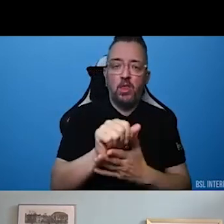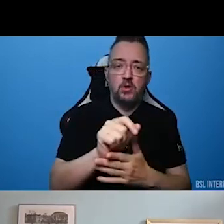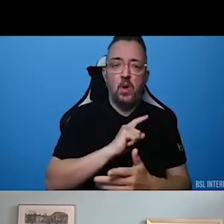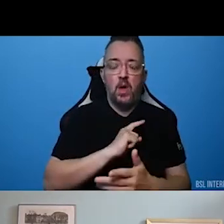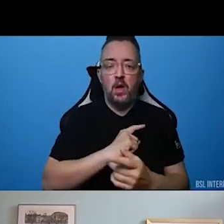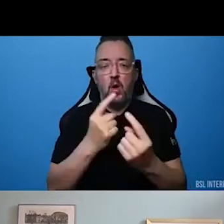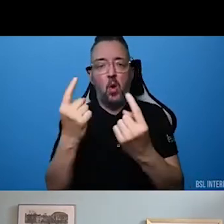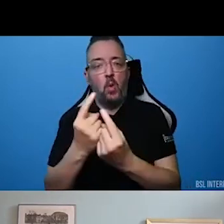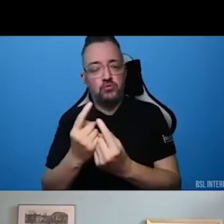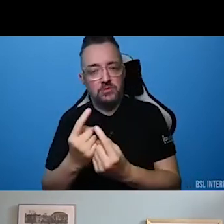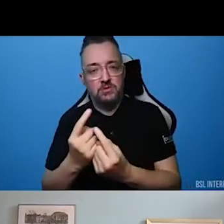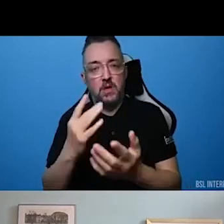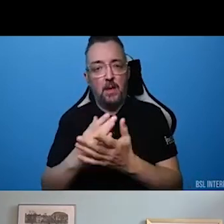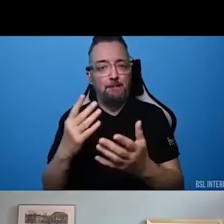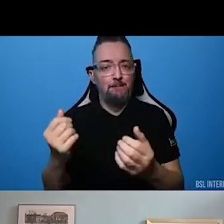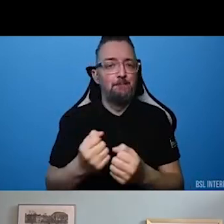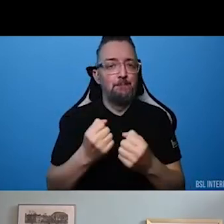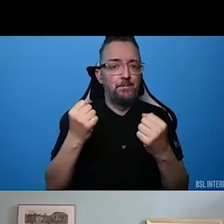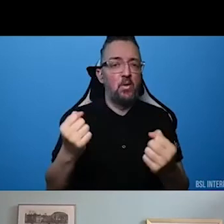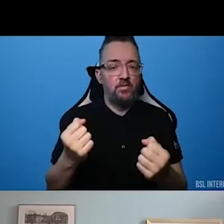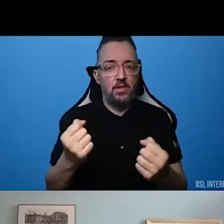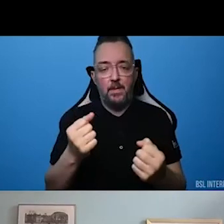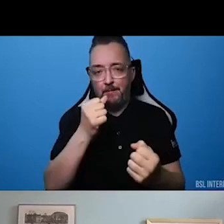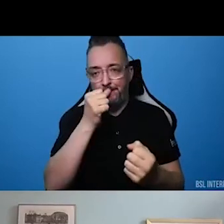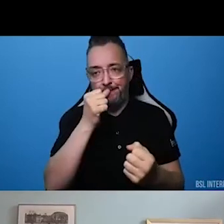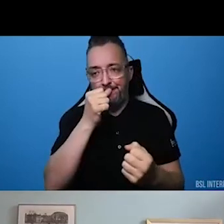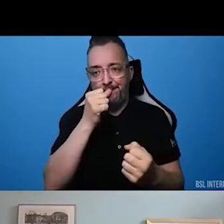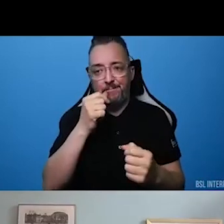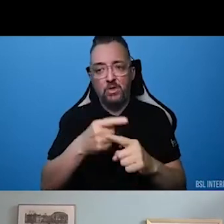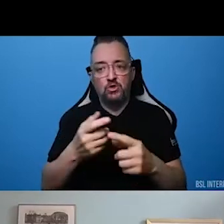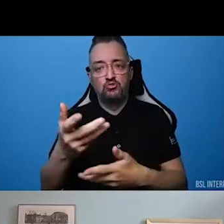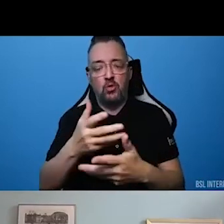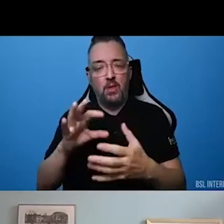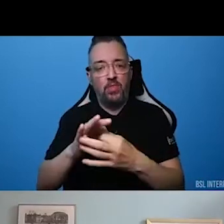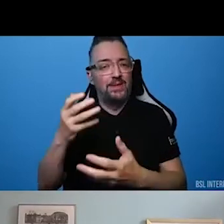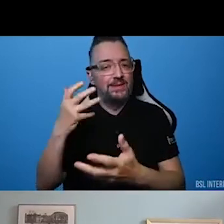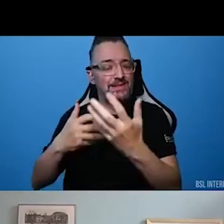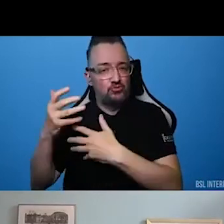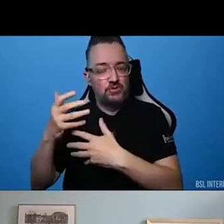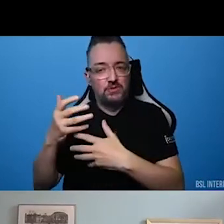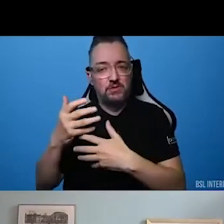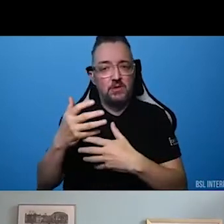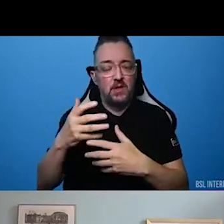are particularly powerful in talking about these histories and in avowing these histories.